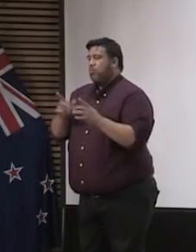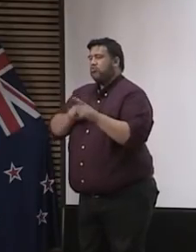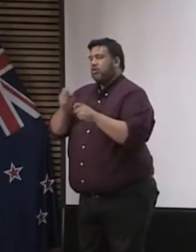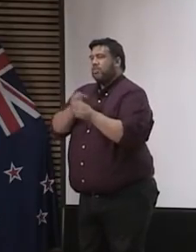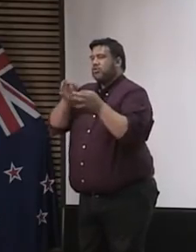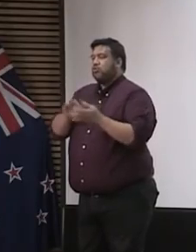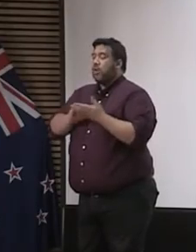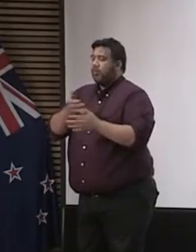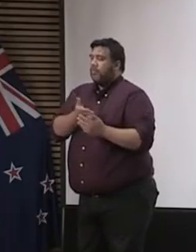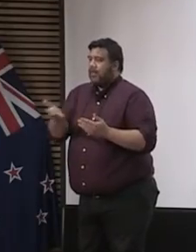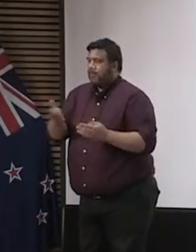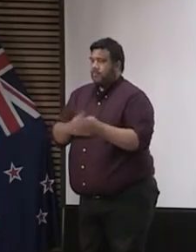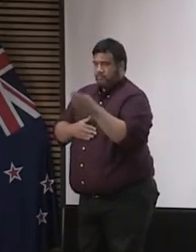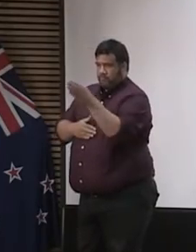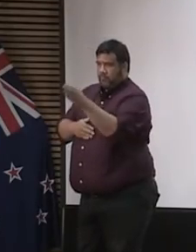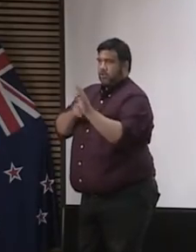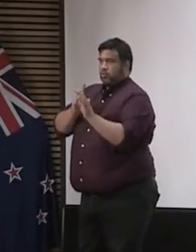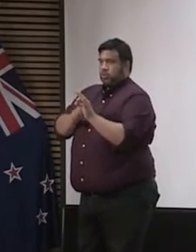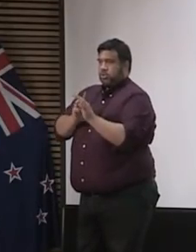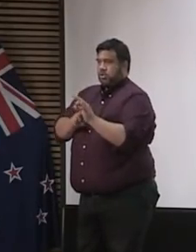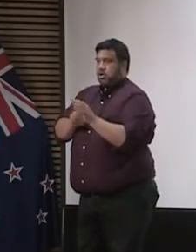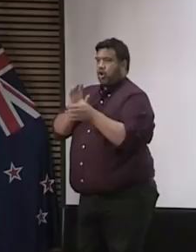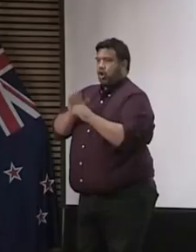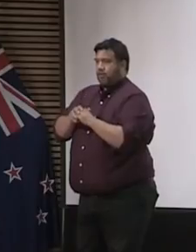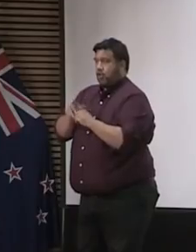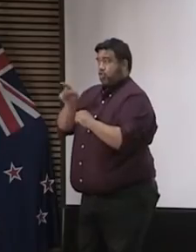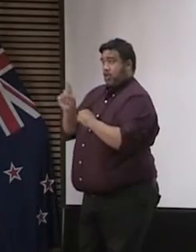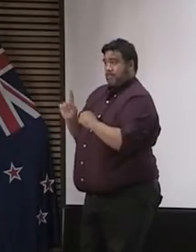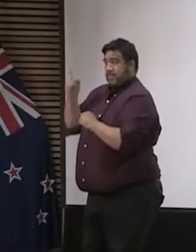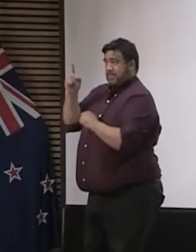with them in the days ofDeborah Russell she talkedabout the fact that smallbusinesses